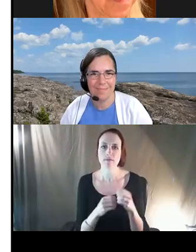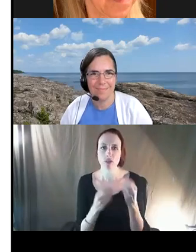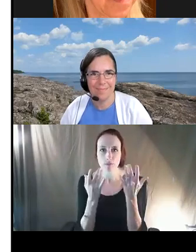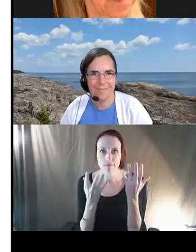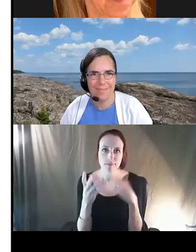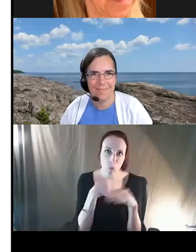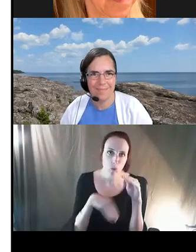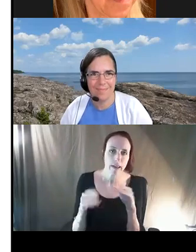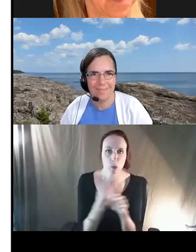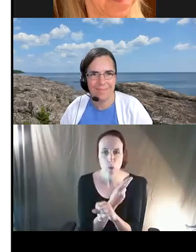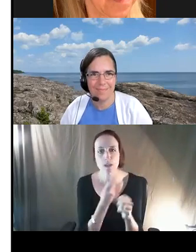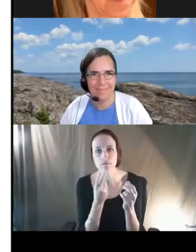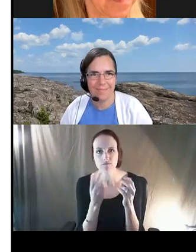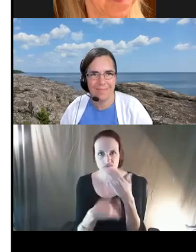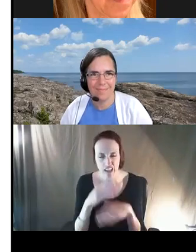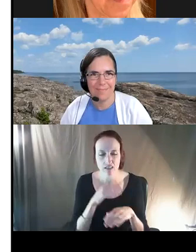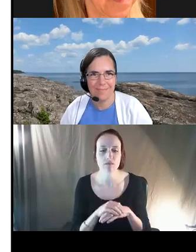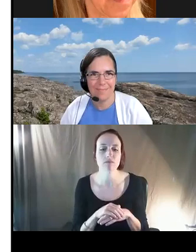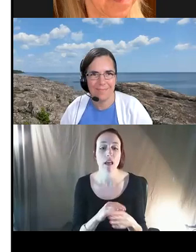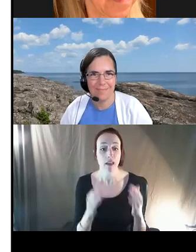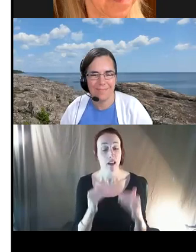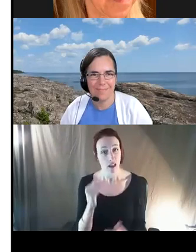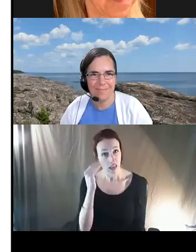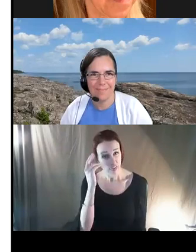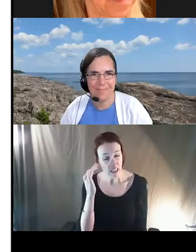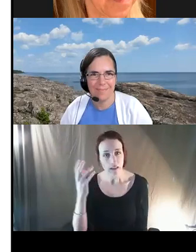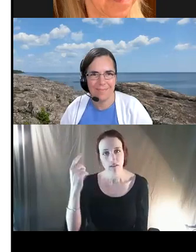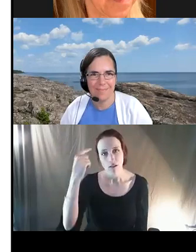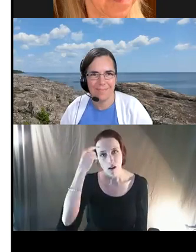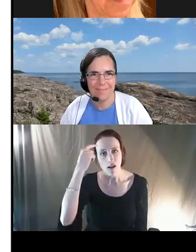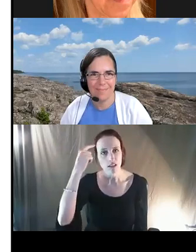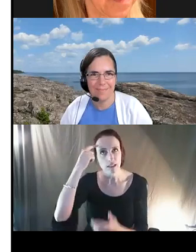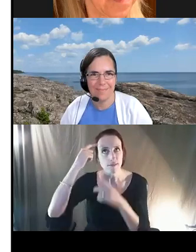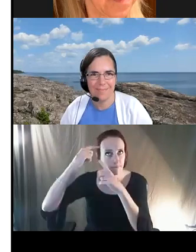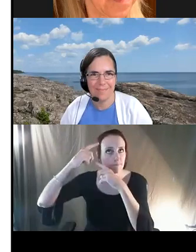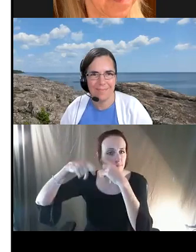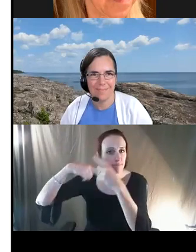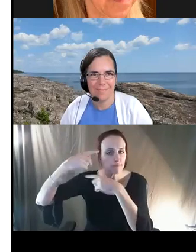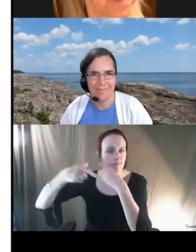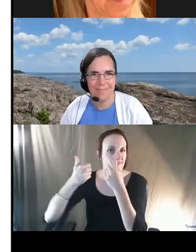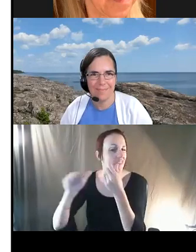And then thinking or cognitive, anything related to what is happening up here in our brains.